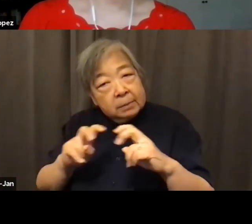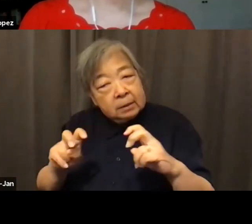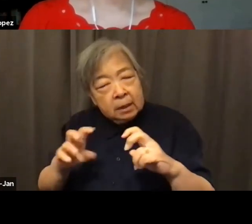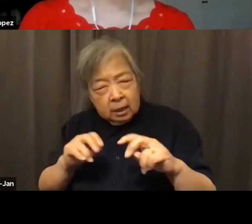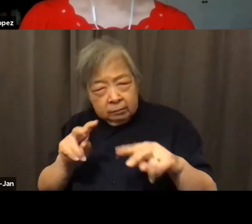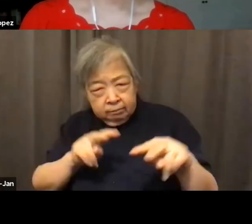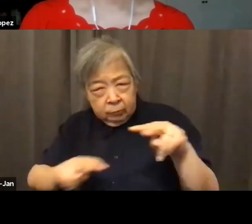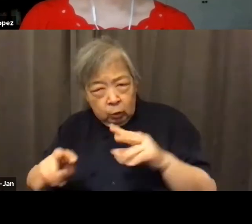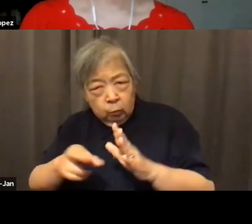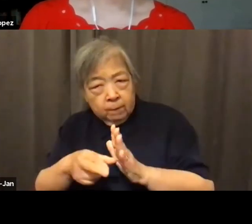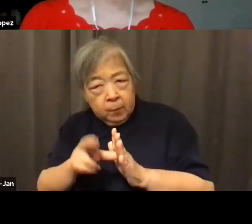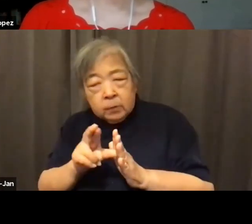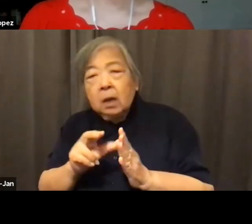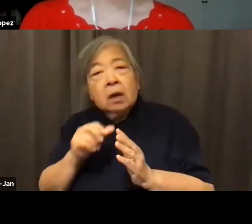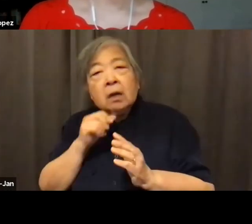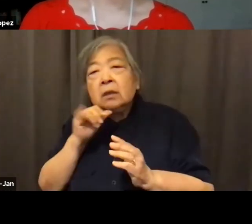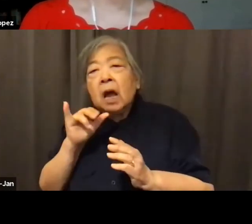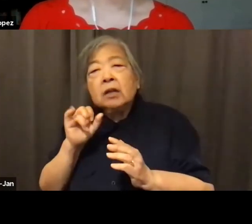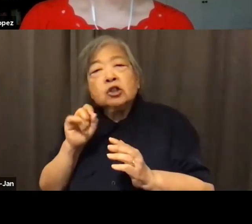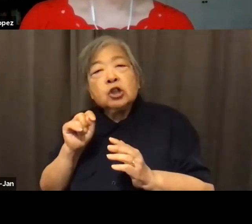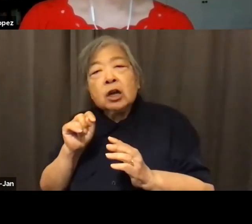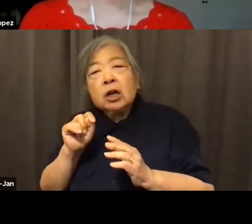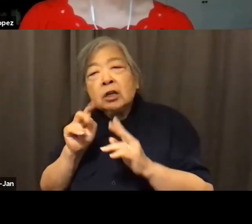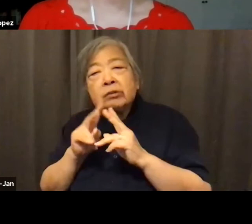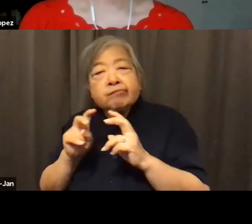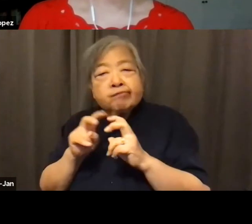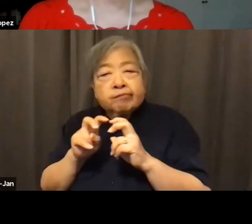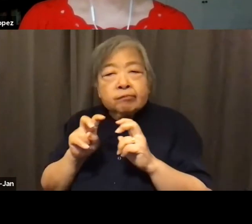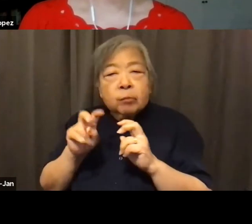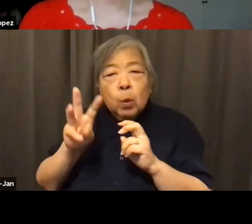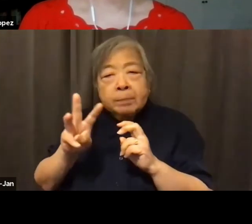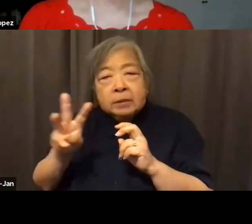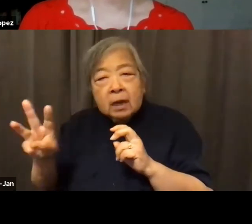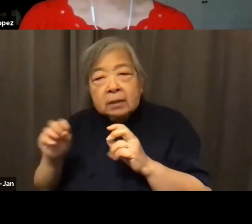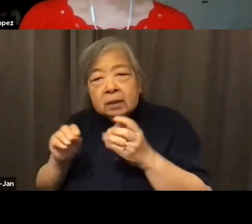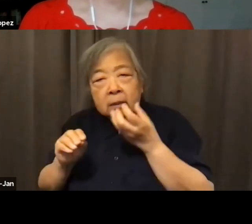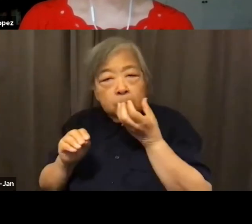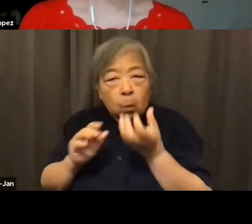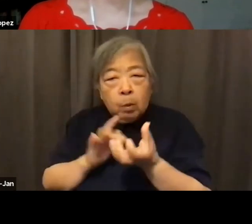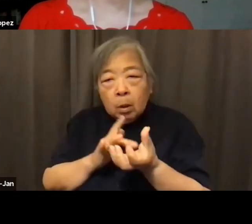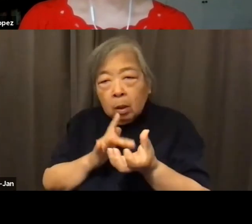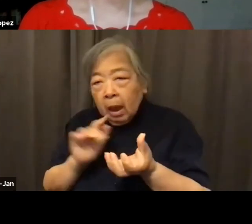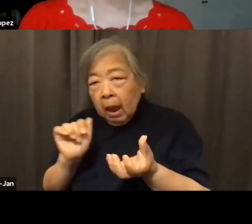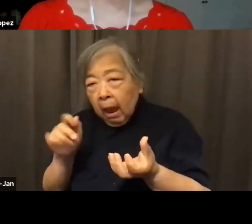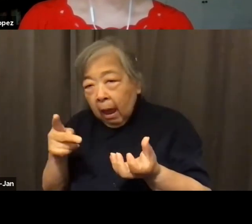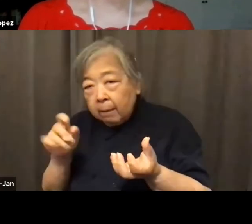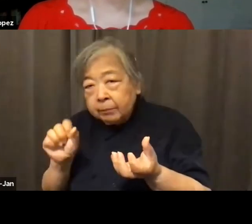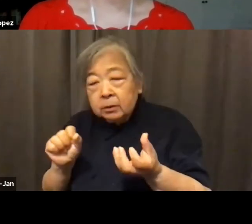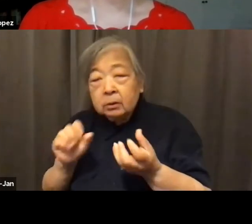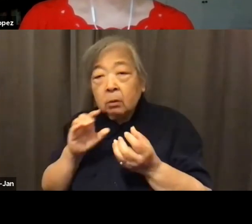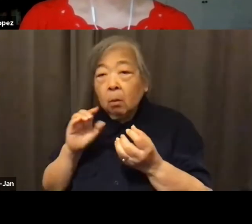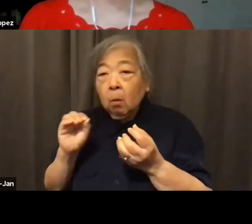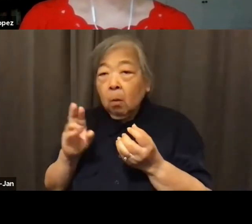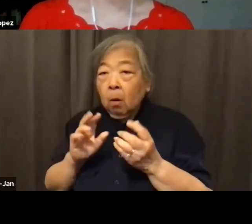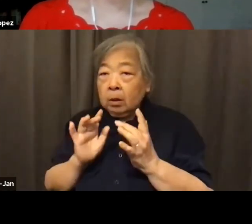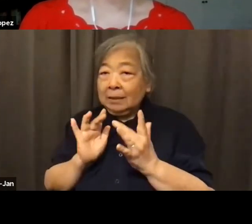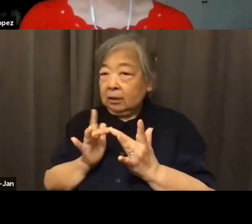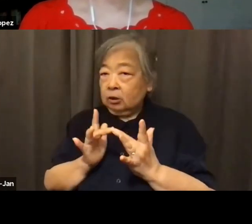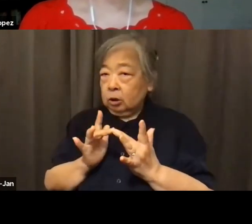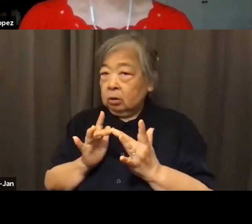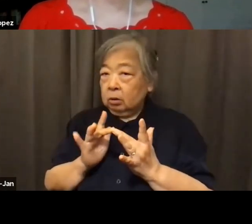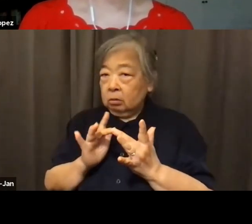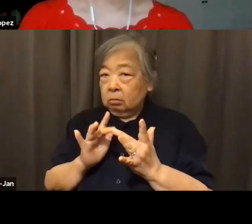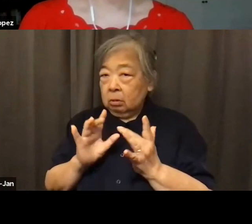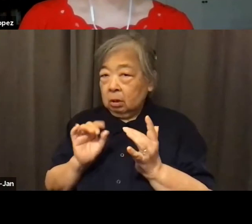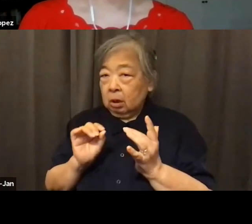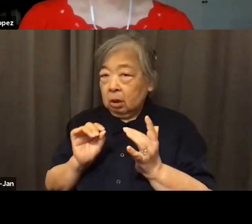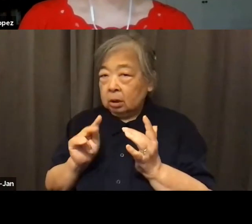not just of websites and mobile apps or digital content in general, but maybe that specific